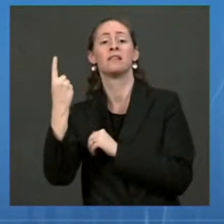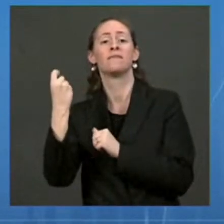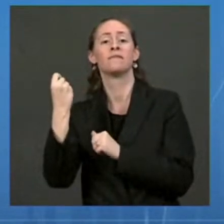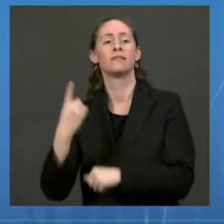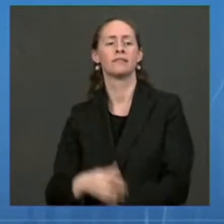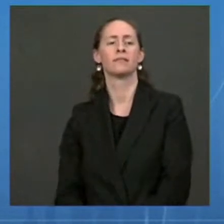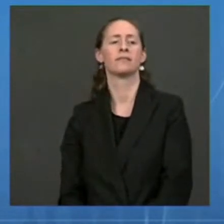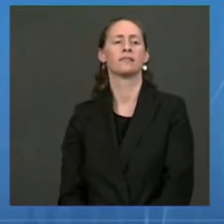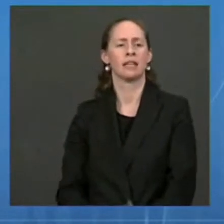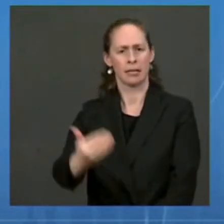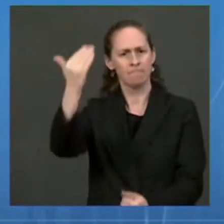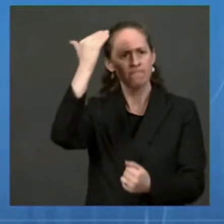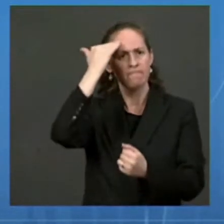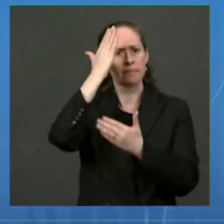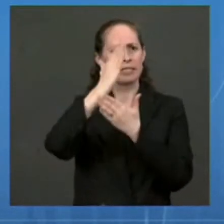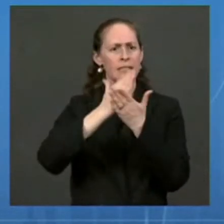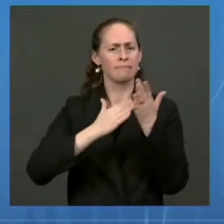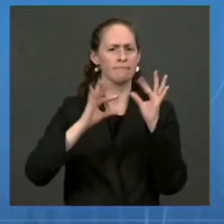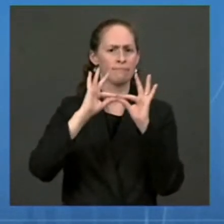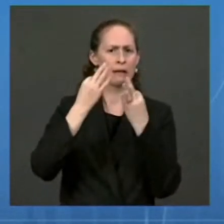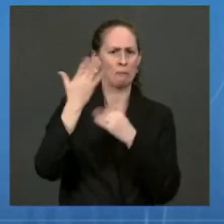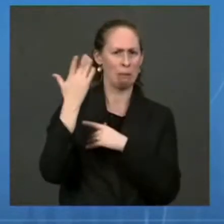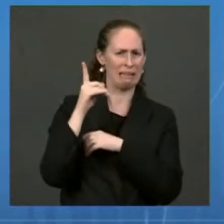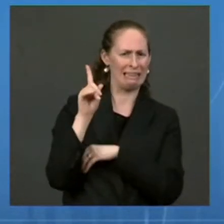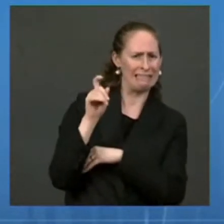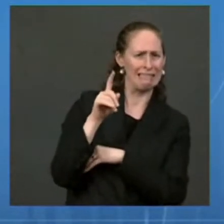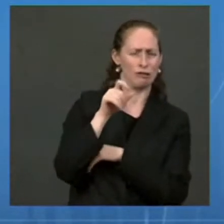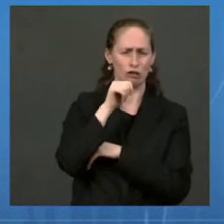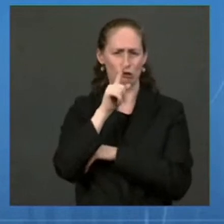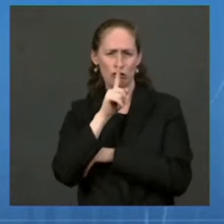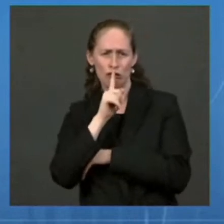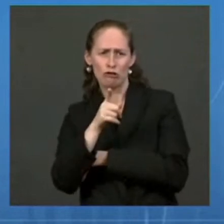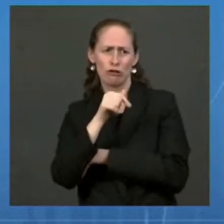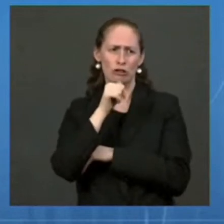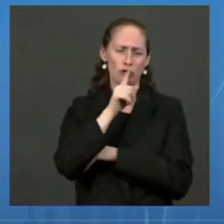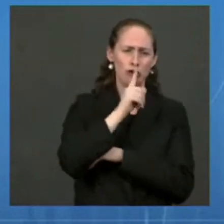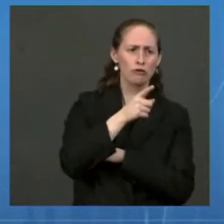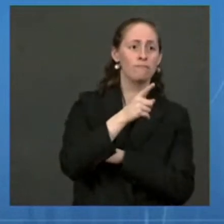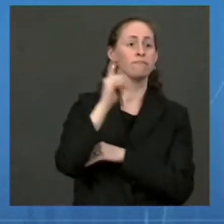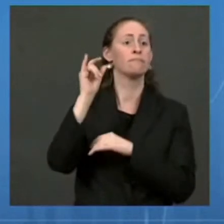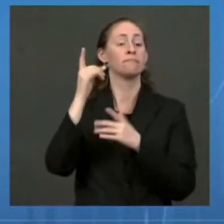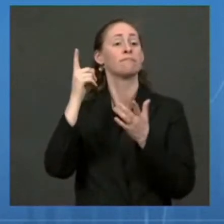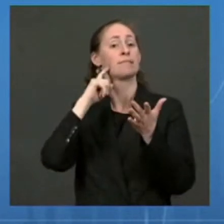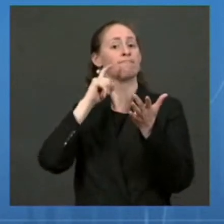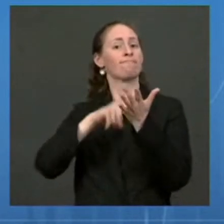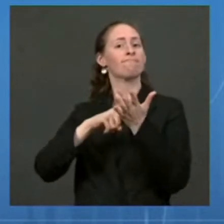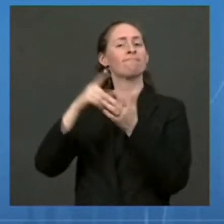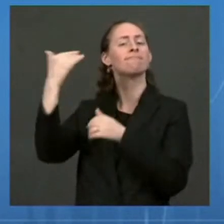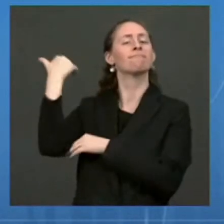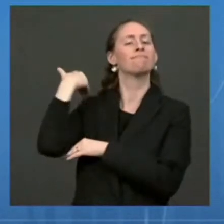VACCINATED. AT THE SAME TIME, THERE ARE, AS YOU POINT OUT, SOME FAMILY WHO